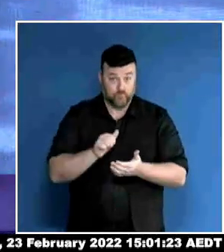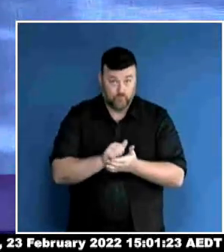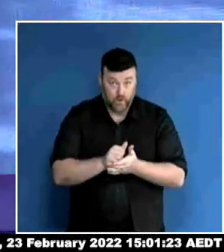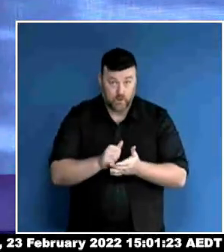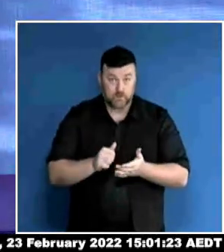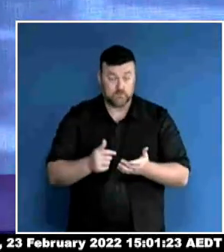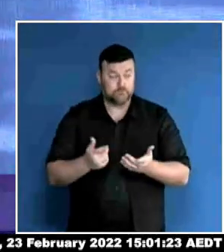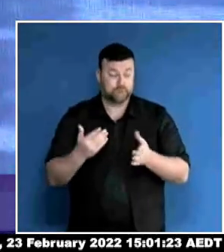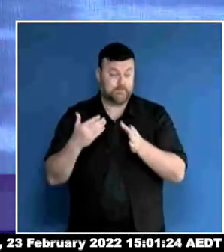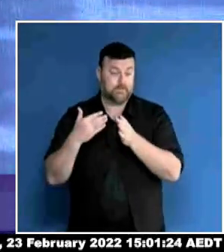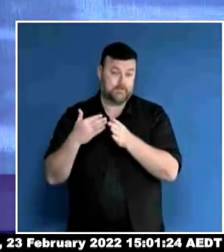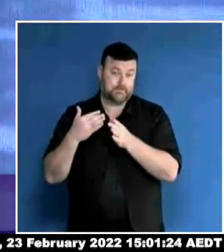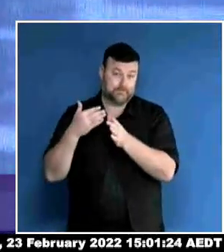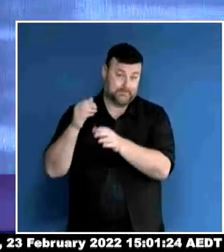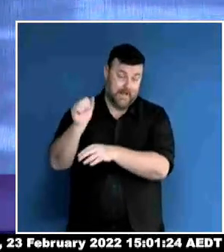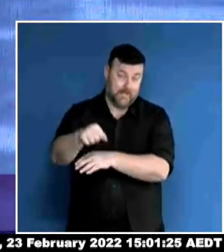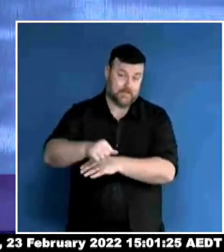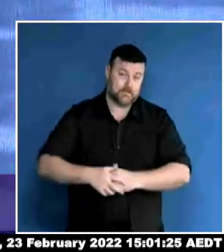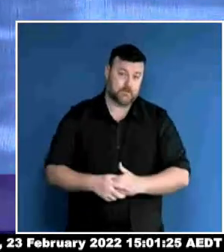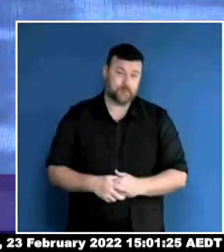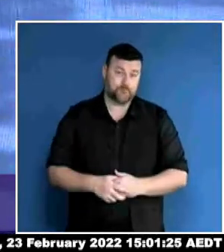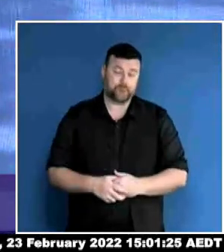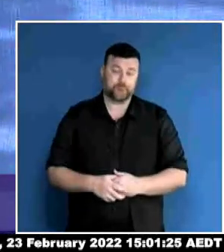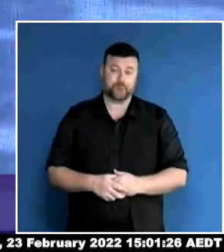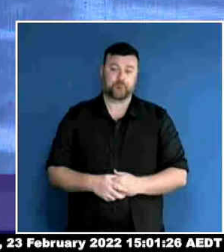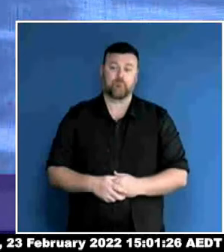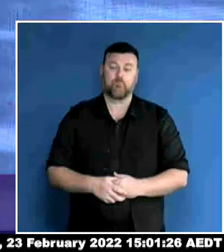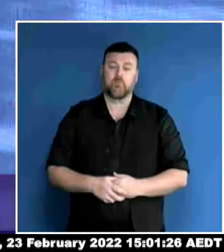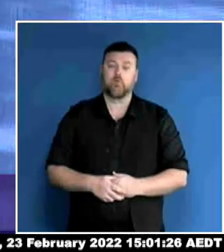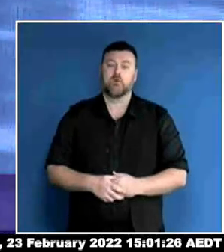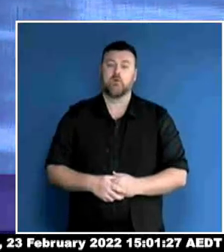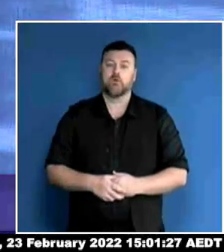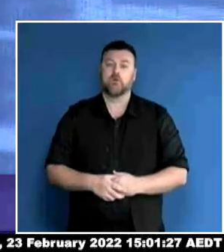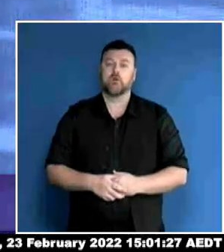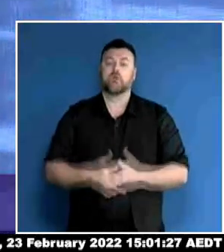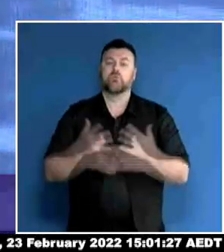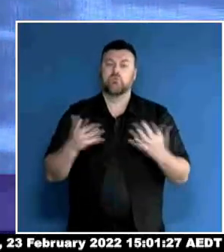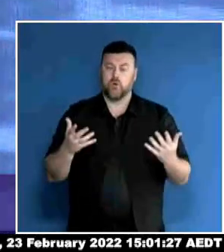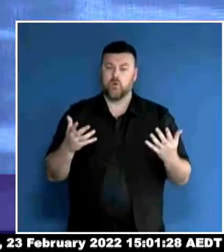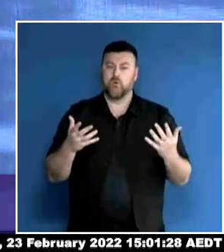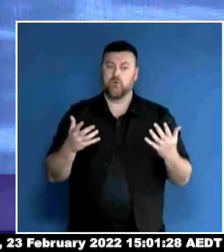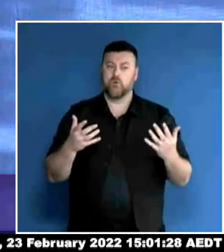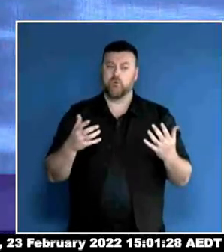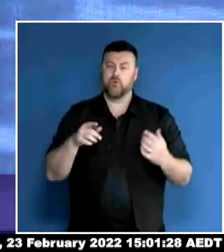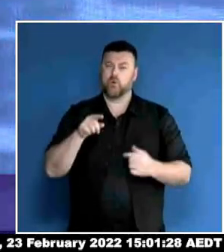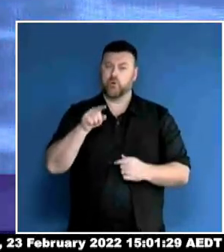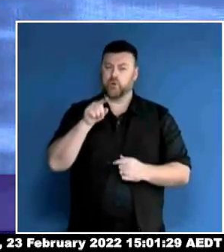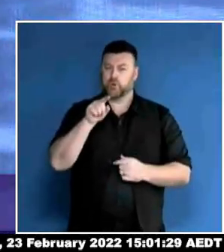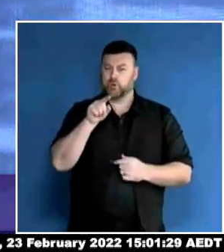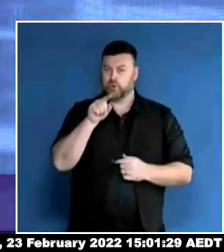In terms of, then, the request that you made for support and assistance in